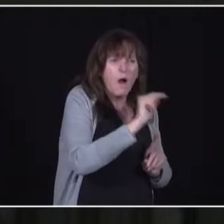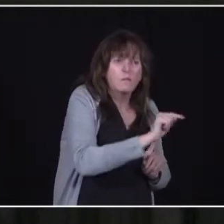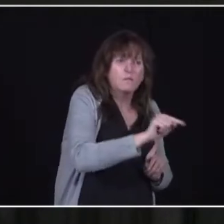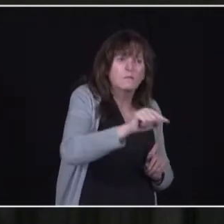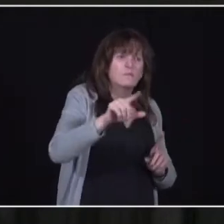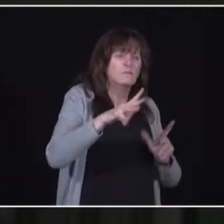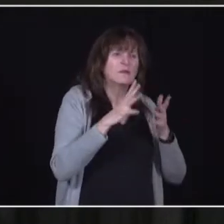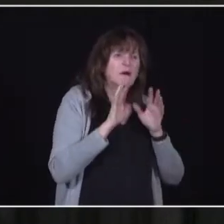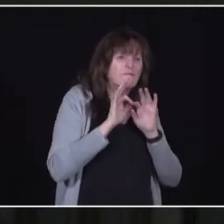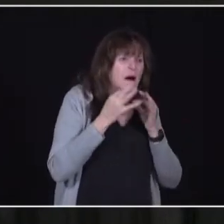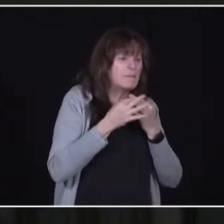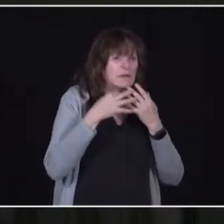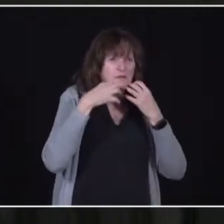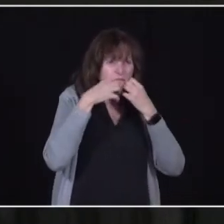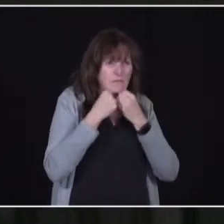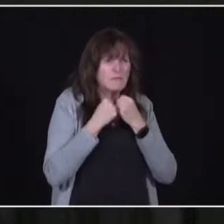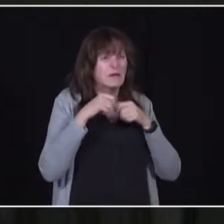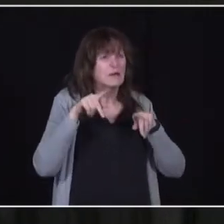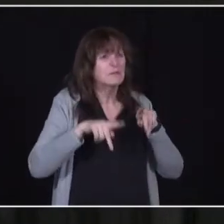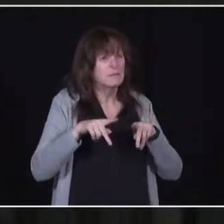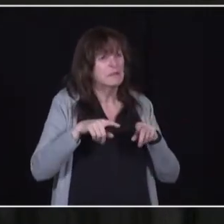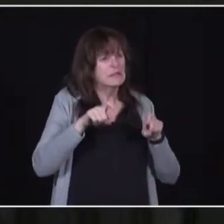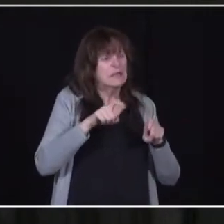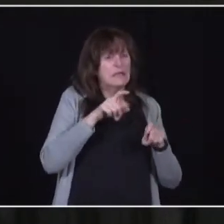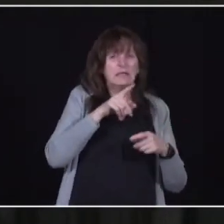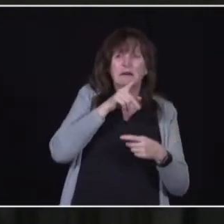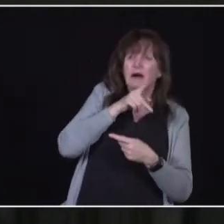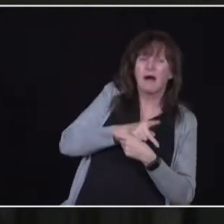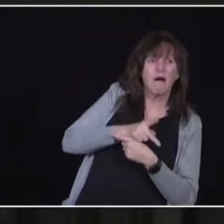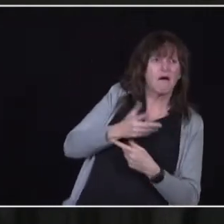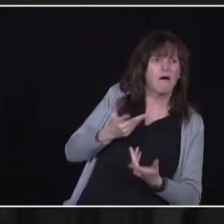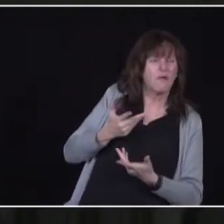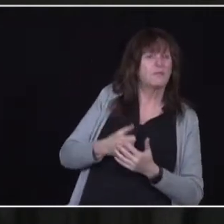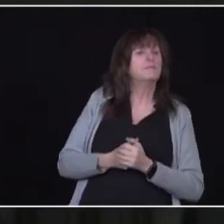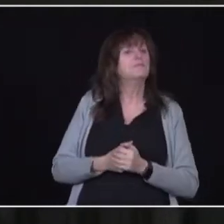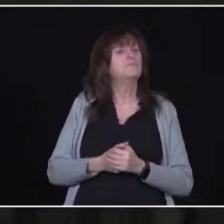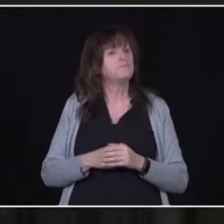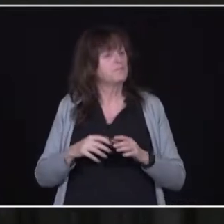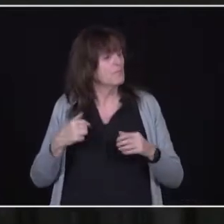more PSW's being trained to support long-term care homes and all of our loved ones.